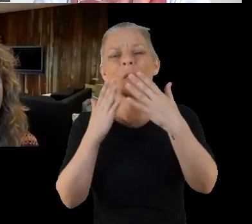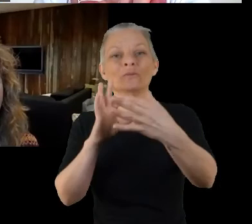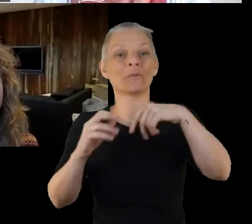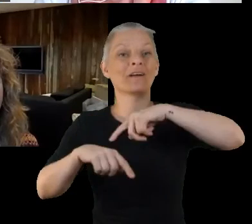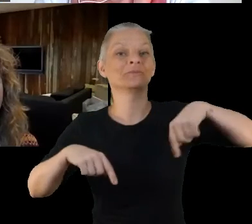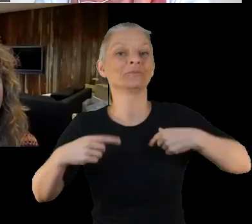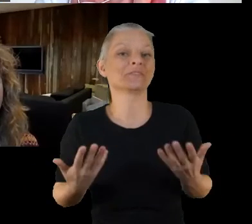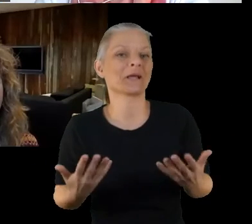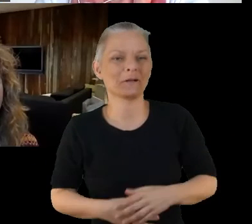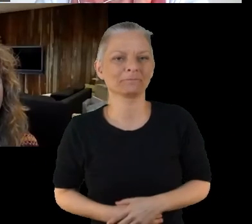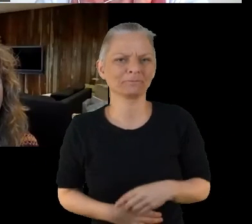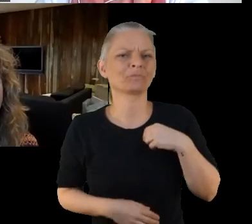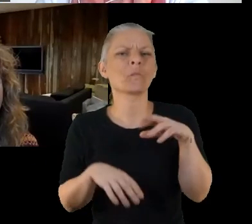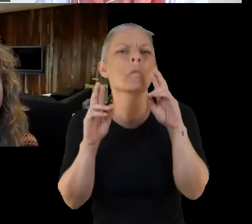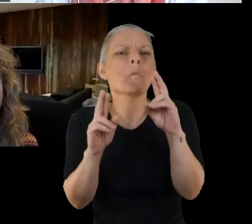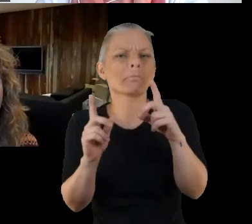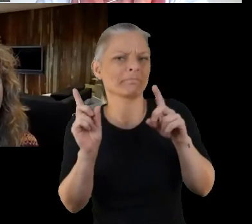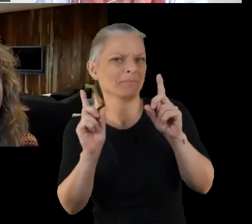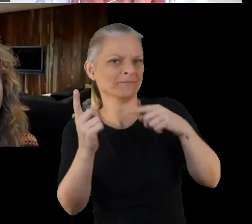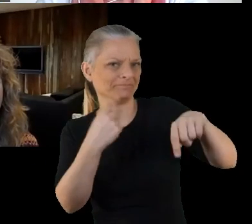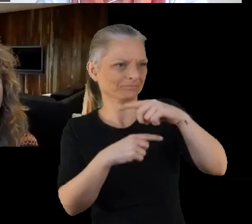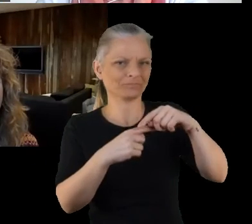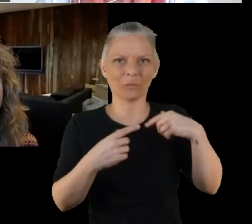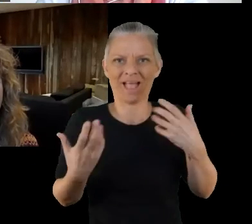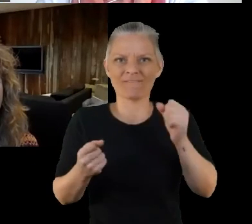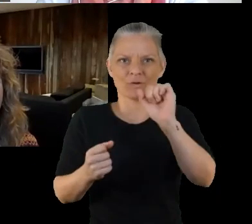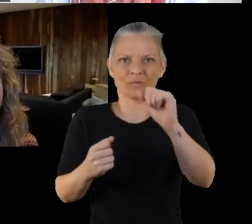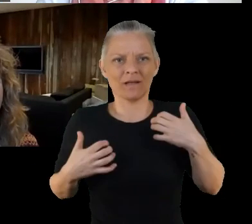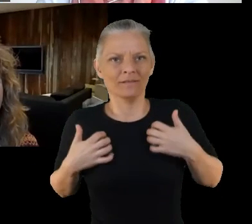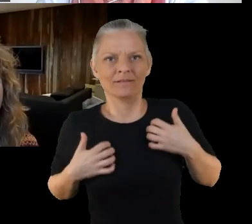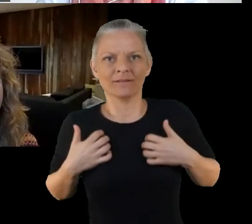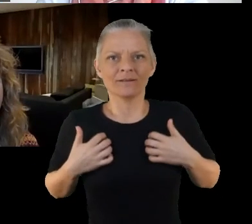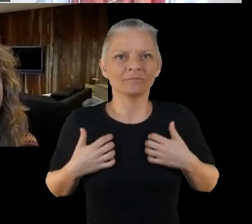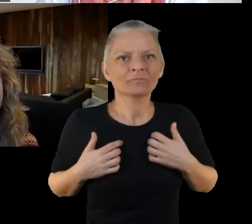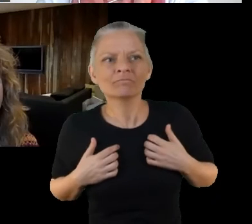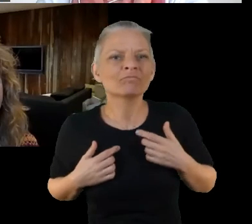and use. So thank you very much for joining us today. We hope that we have whet your appetite and